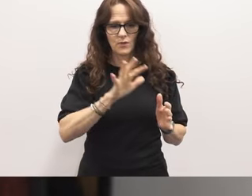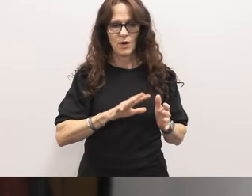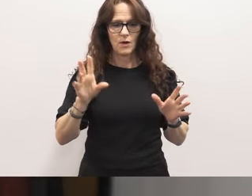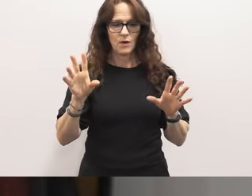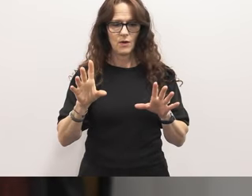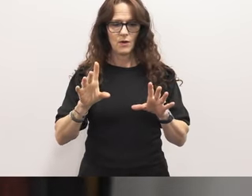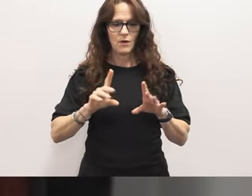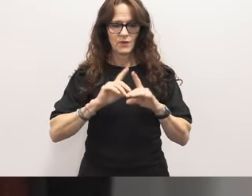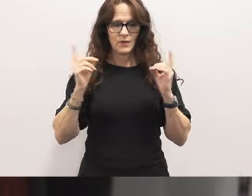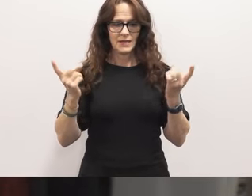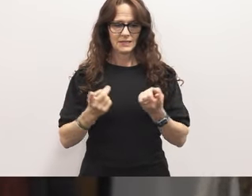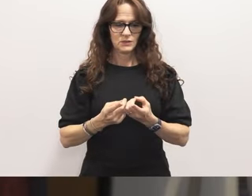[Juan Benitez] Thank you.